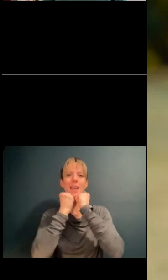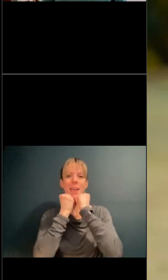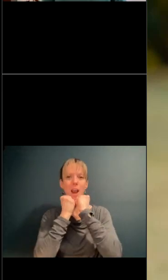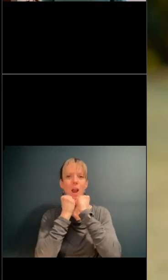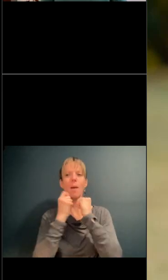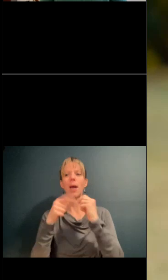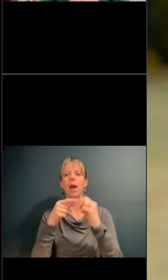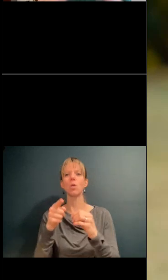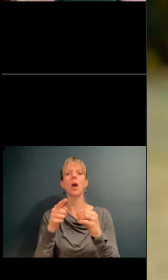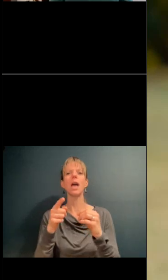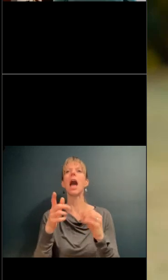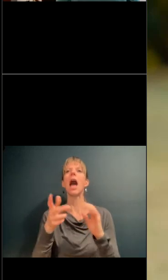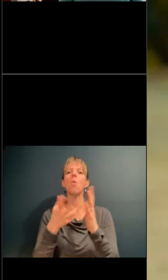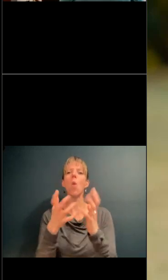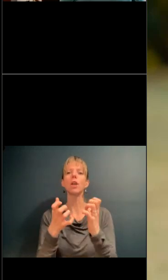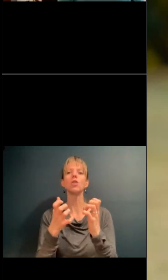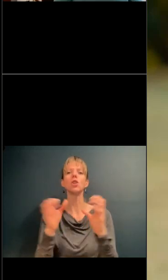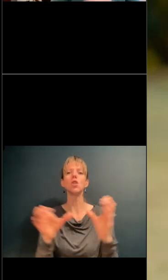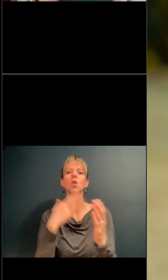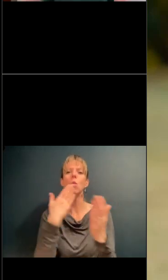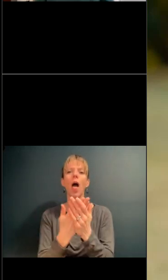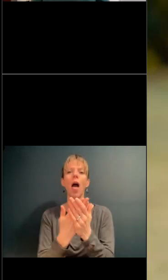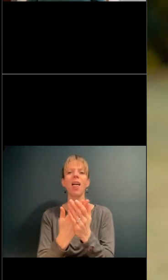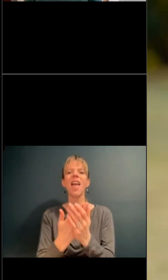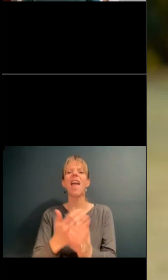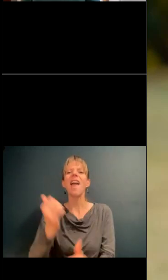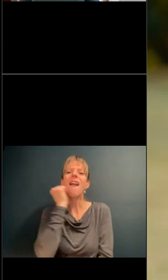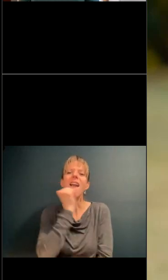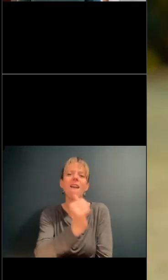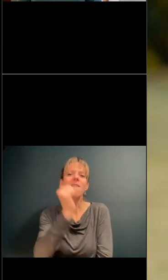days of the week, after we get out of school, after we clock out of work.